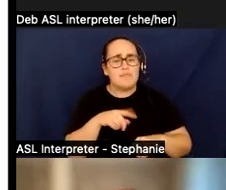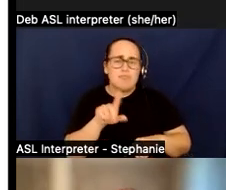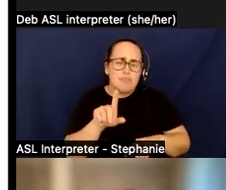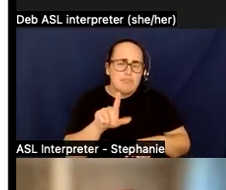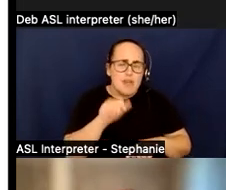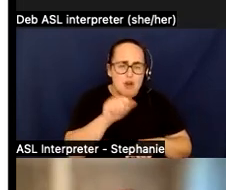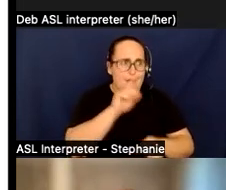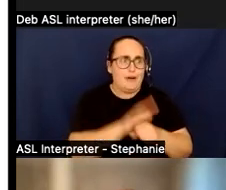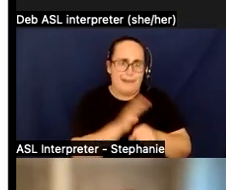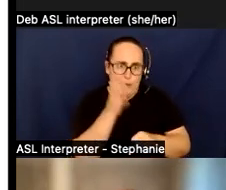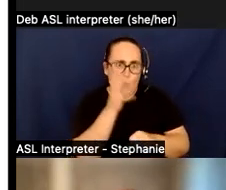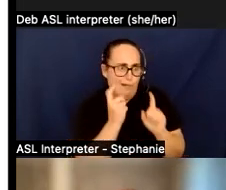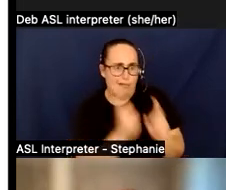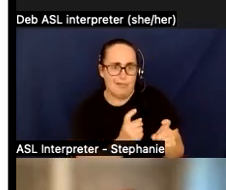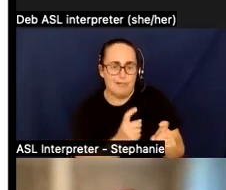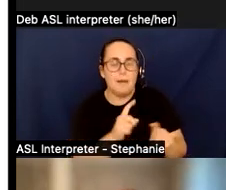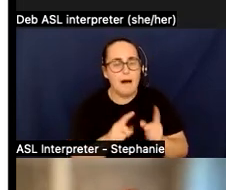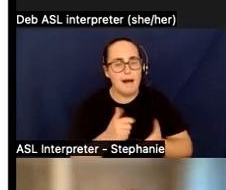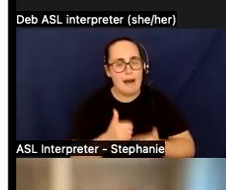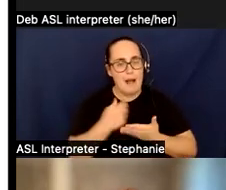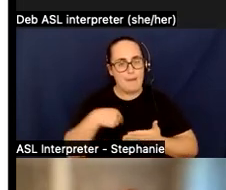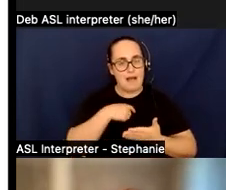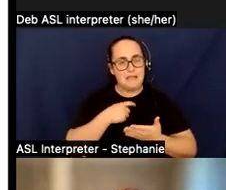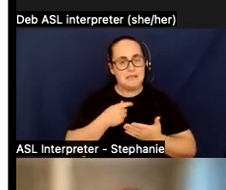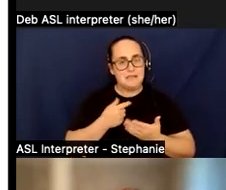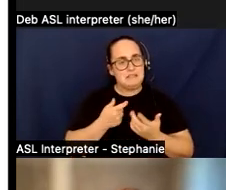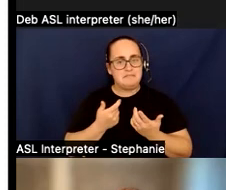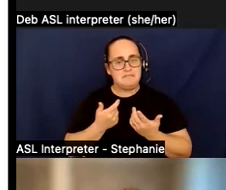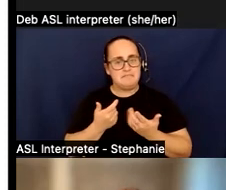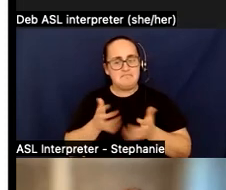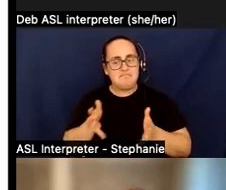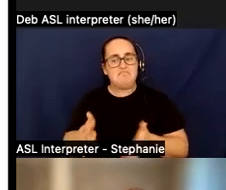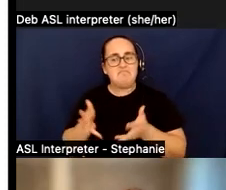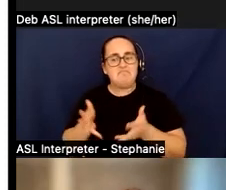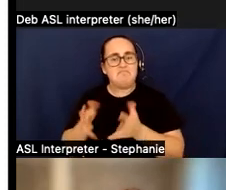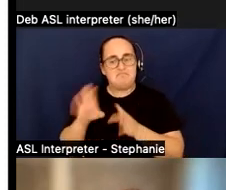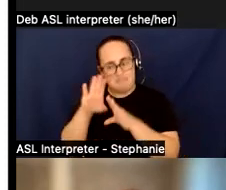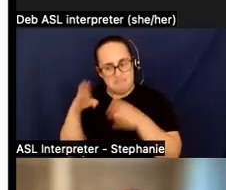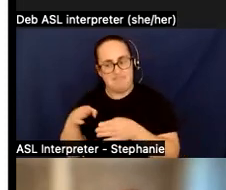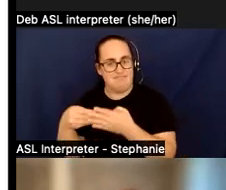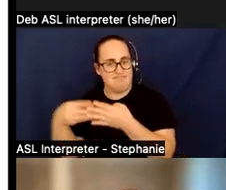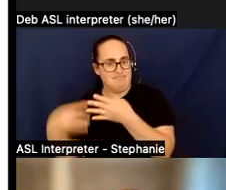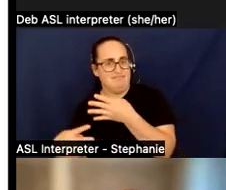kind of identify those groups that need to have a little bit more focus put on them.